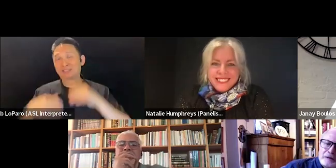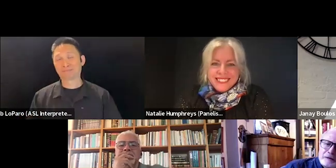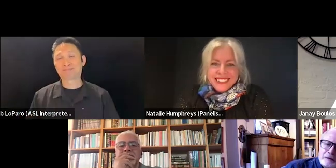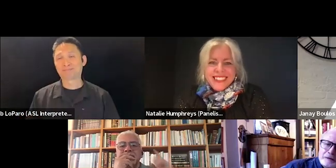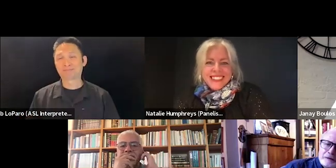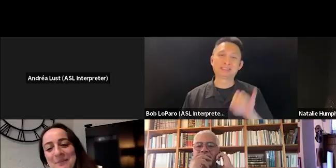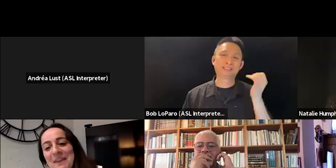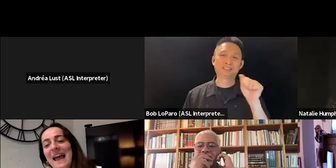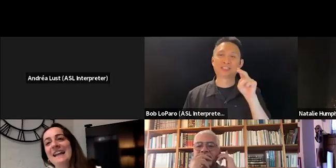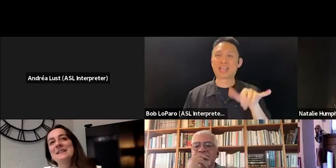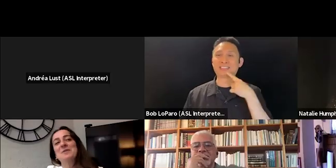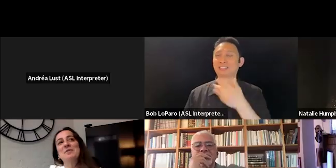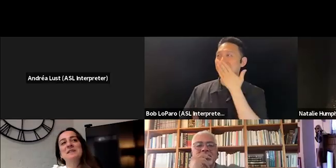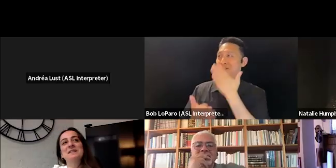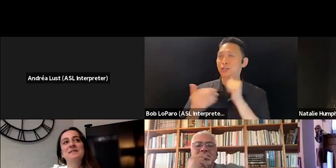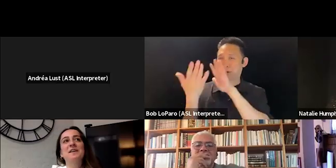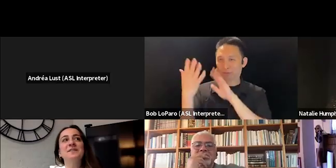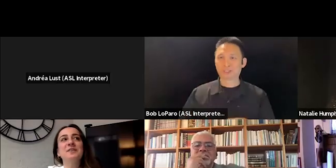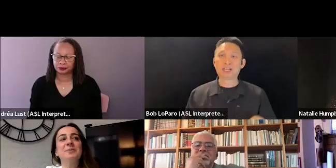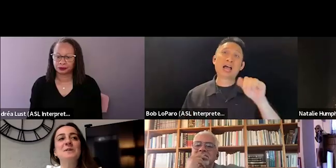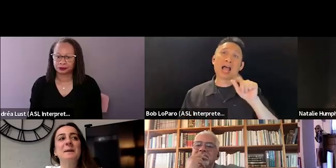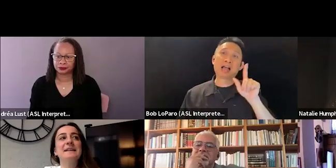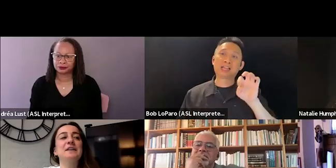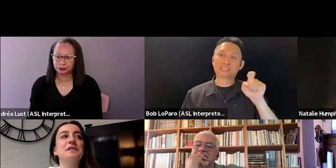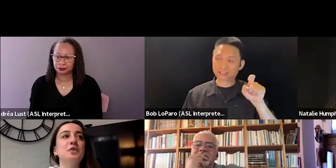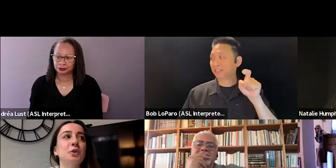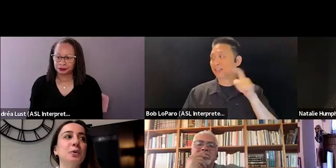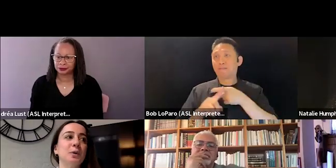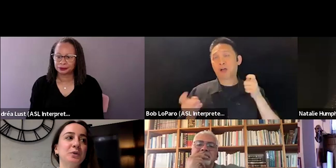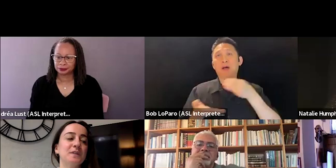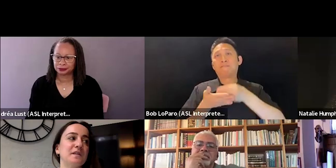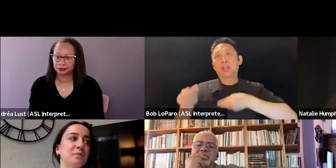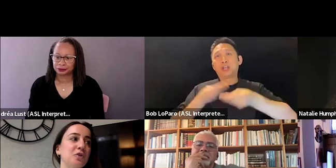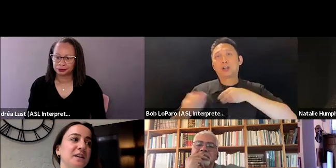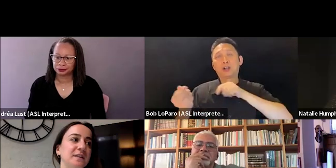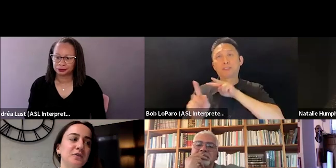Thanks Natalie and Alex, from a funder perspective, when you receive a project,